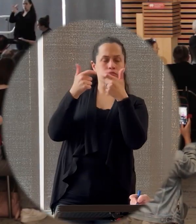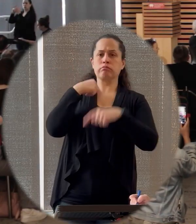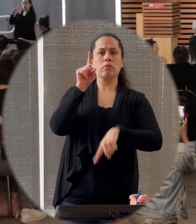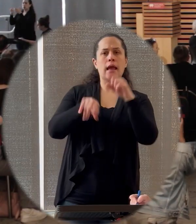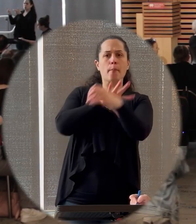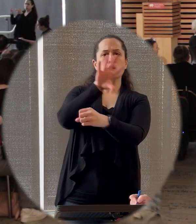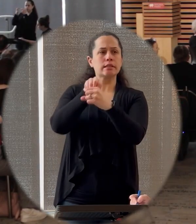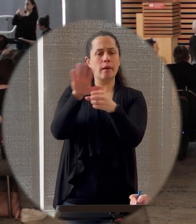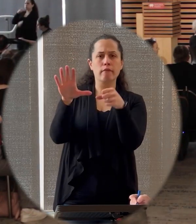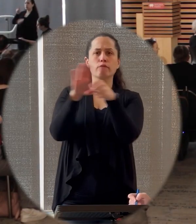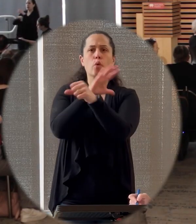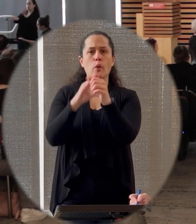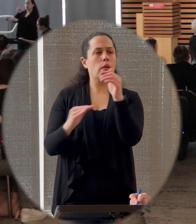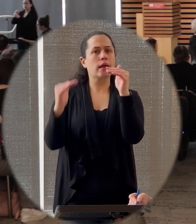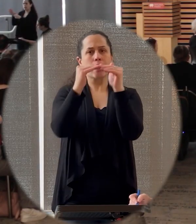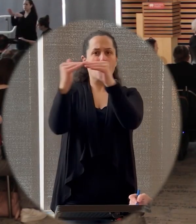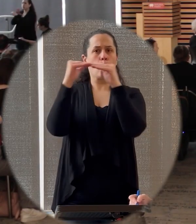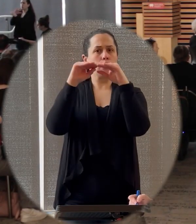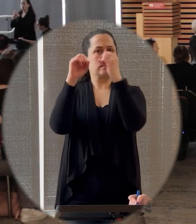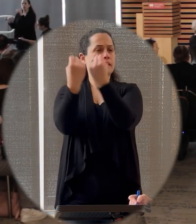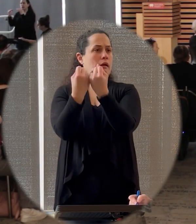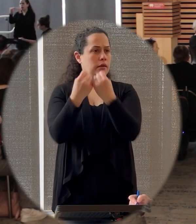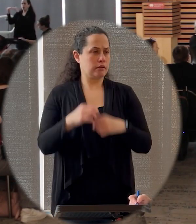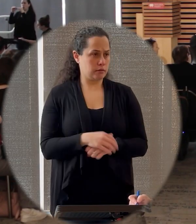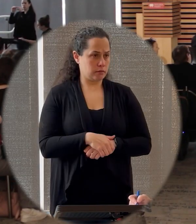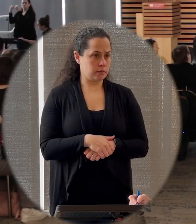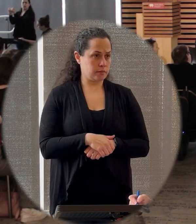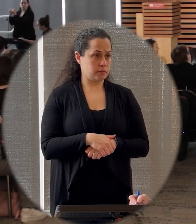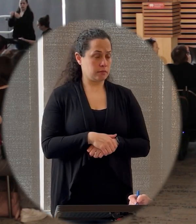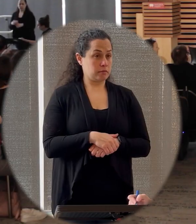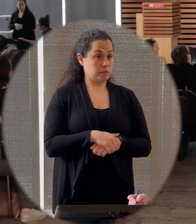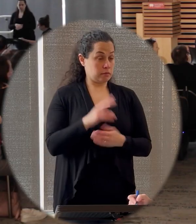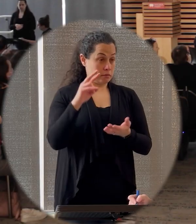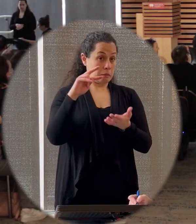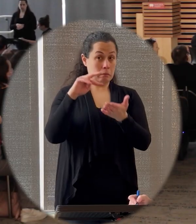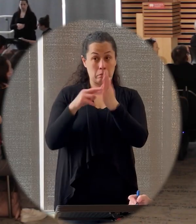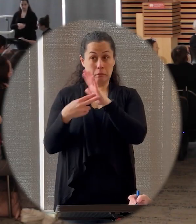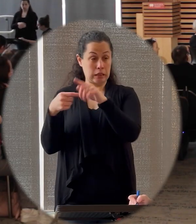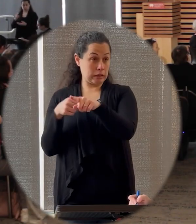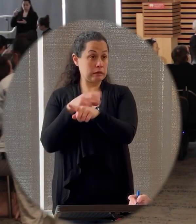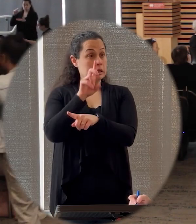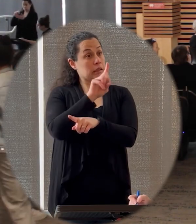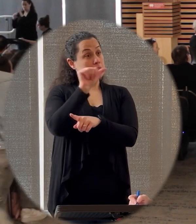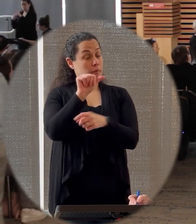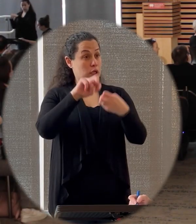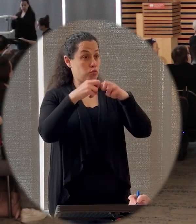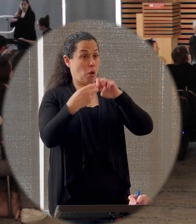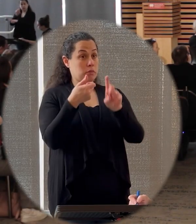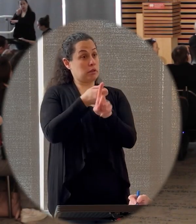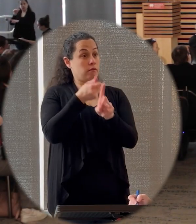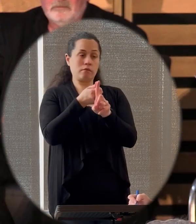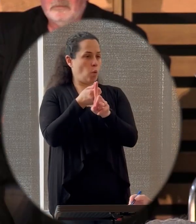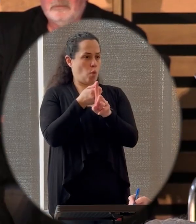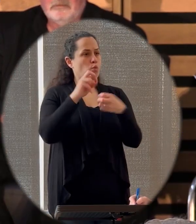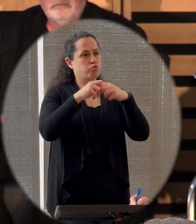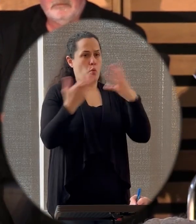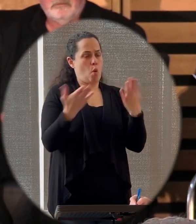equal participation in society. In other words, disabilities are not the problem. The barriers